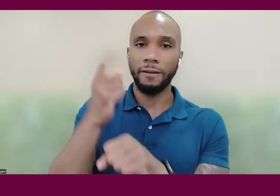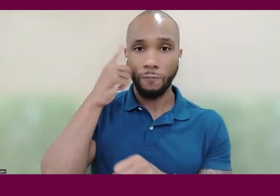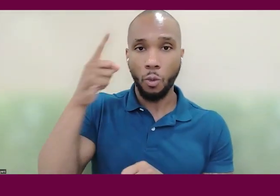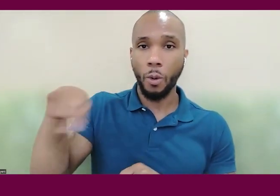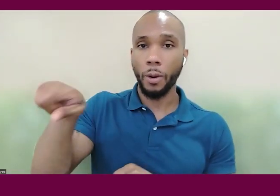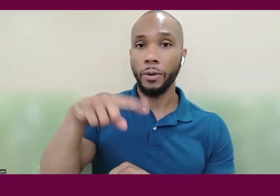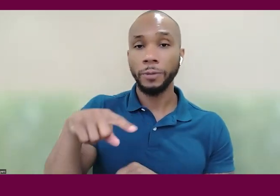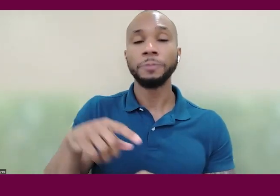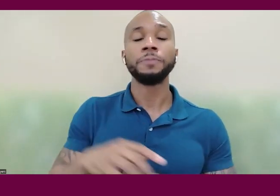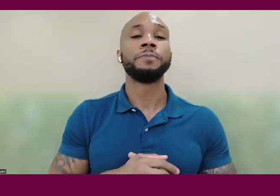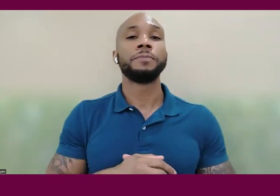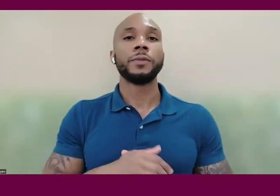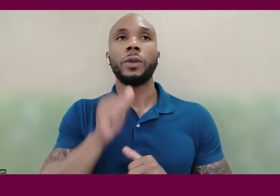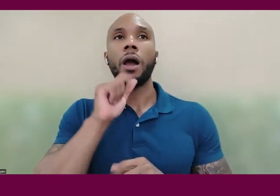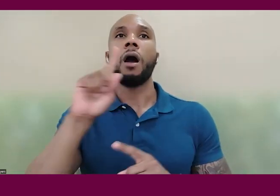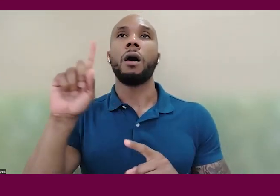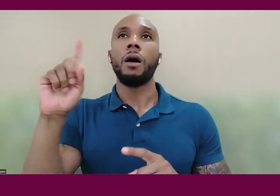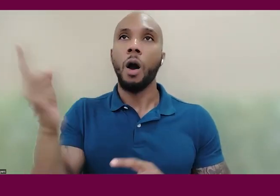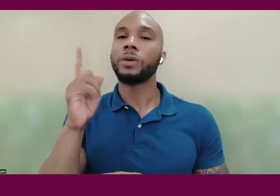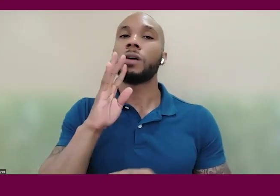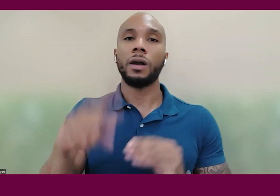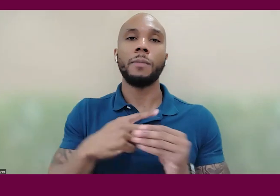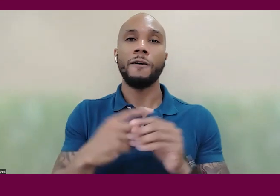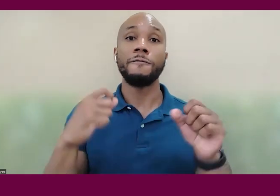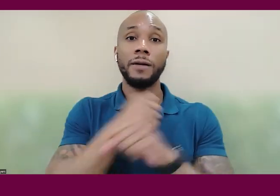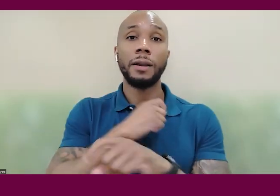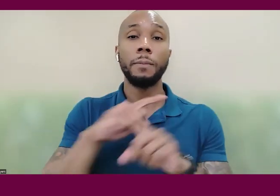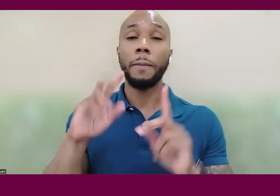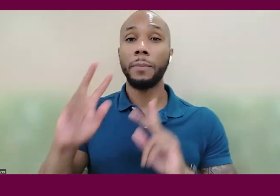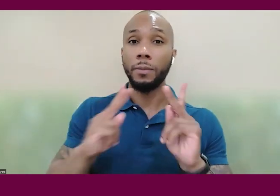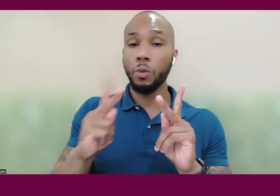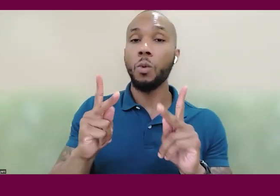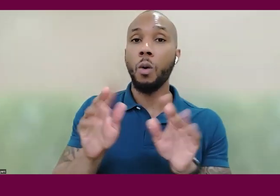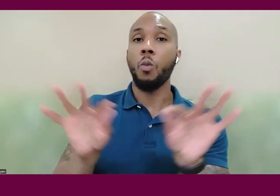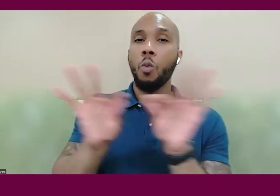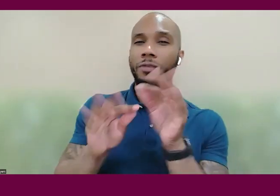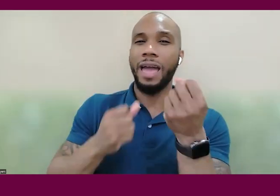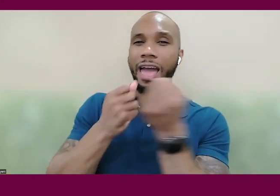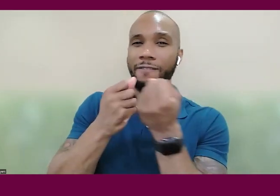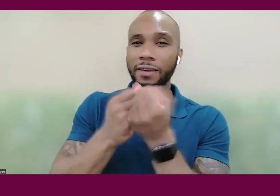We're not always talking about fighting, but people who are worth advocating for.